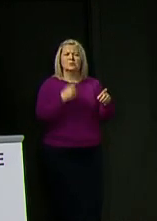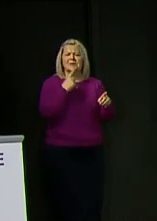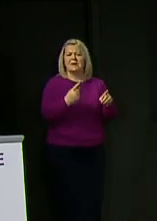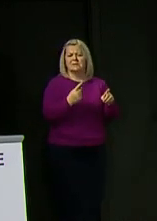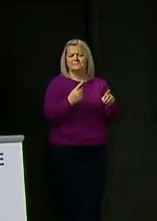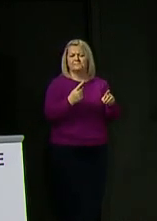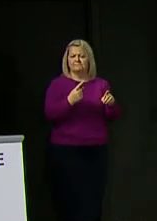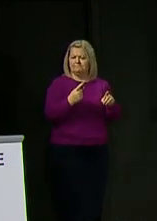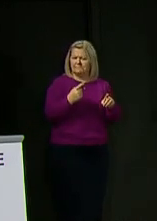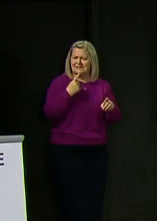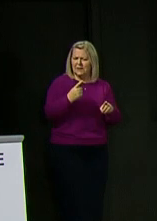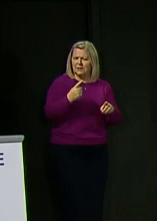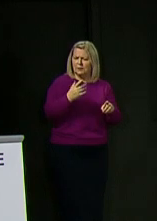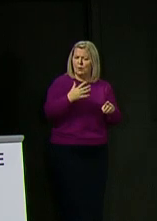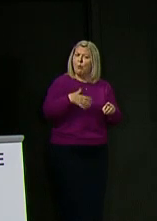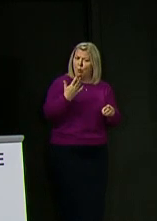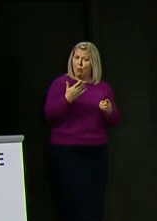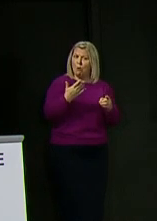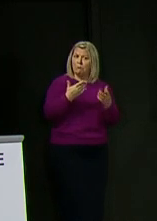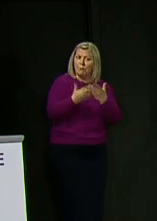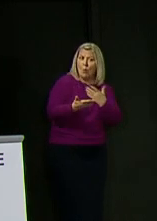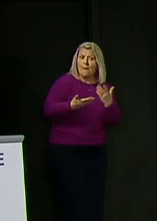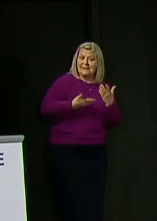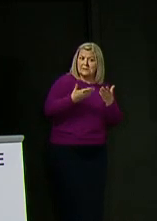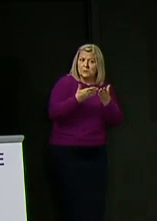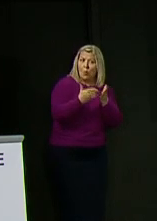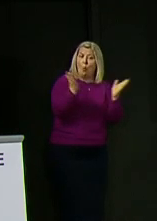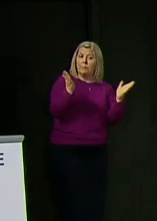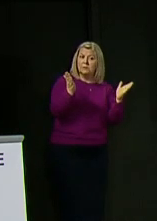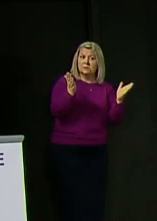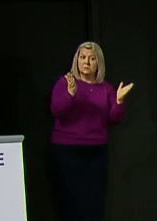you do not want to see more businesses opening up at this stage in Scotland, but you are